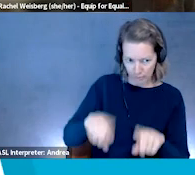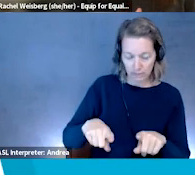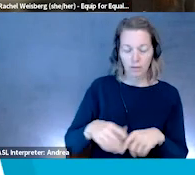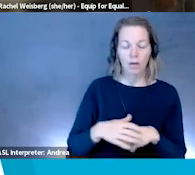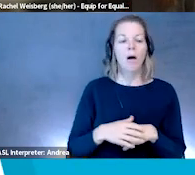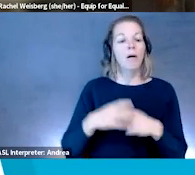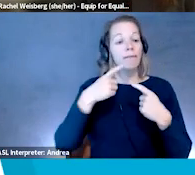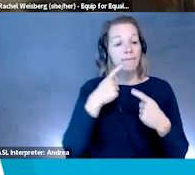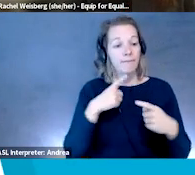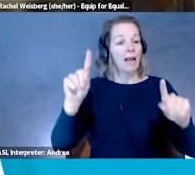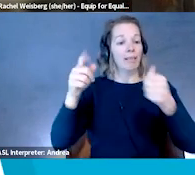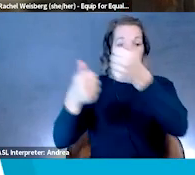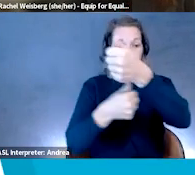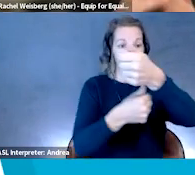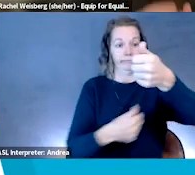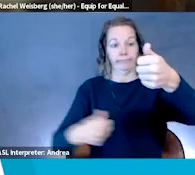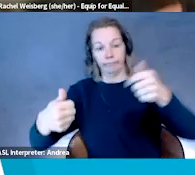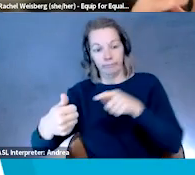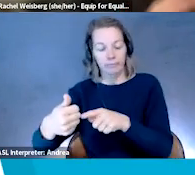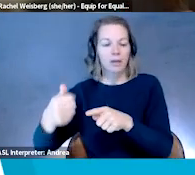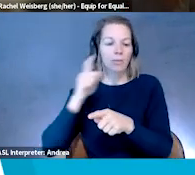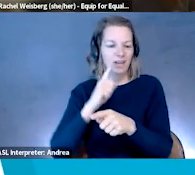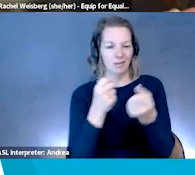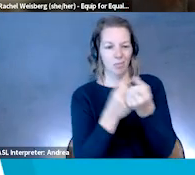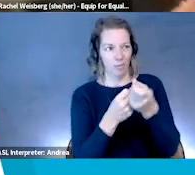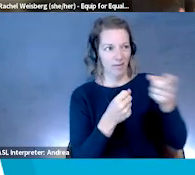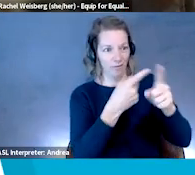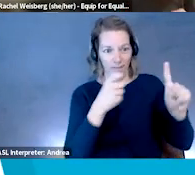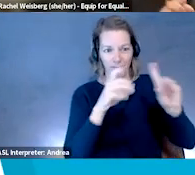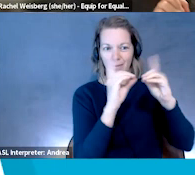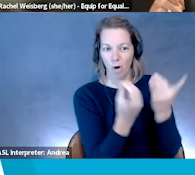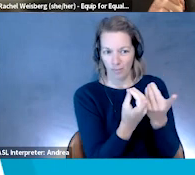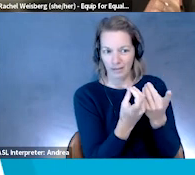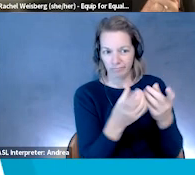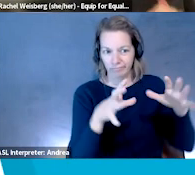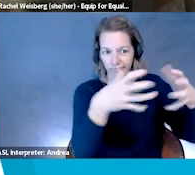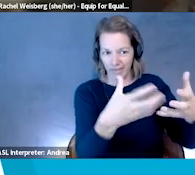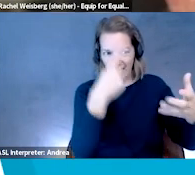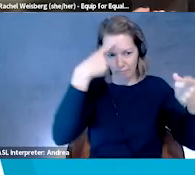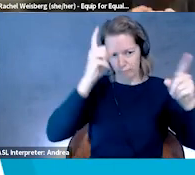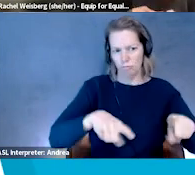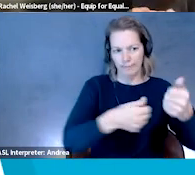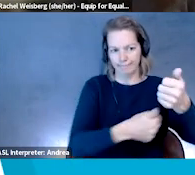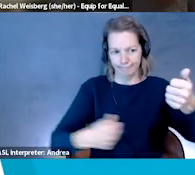ADVOCATING TO MAKE IT AN INDEPENDENT PROGRAM AND WE HAVE HAD SUPPORT